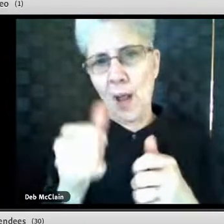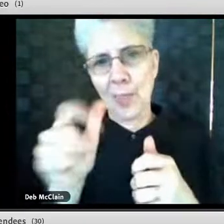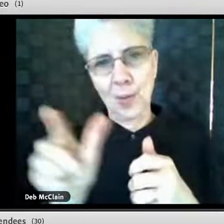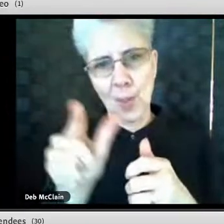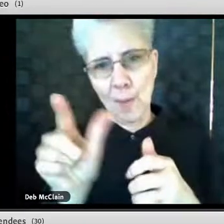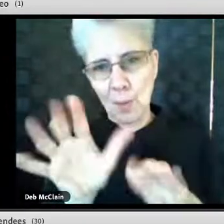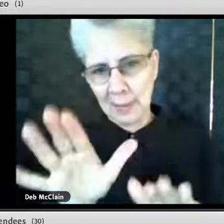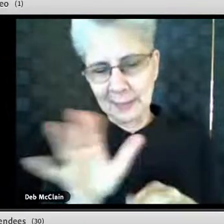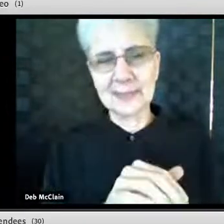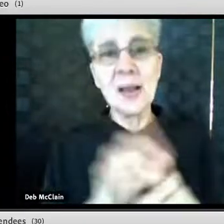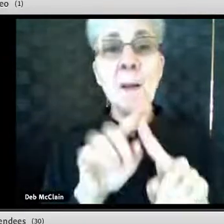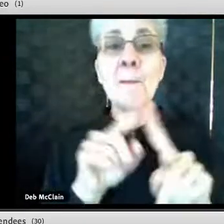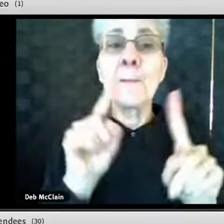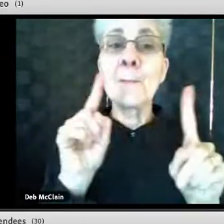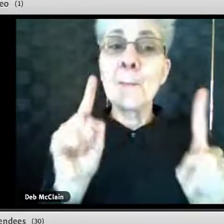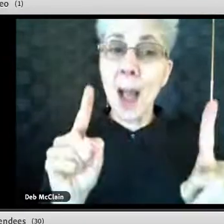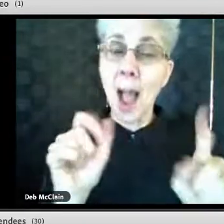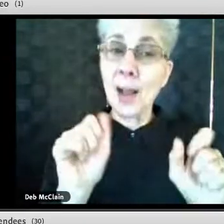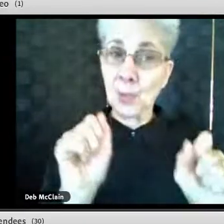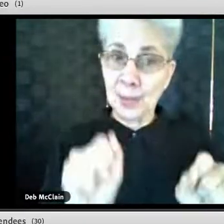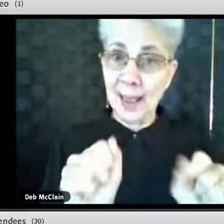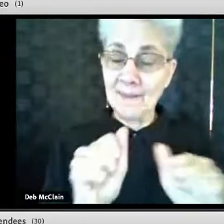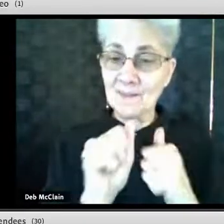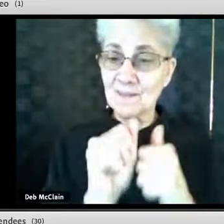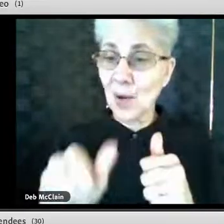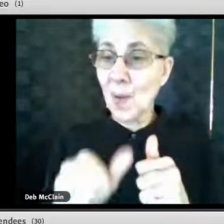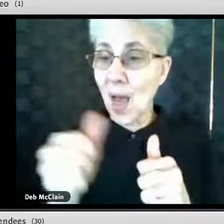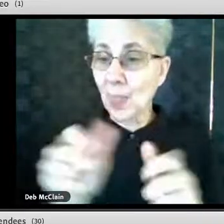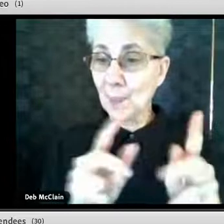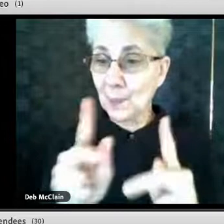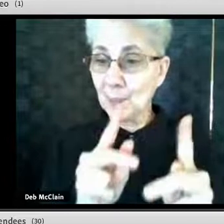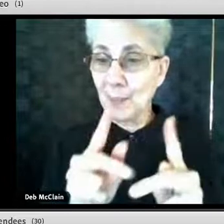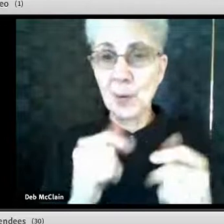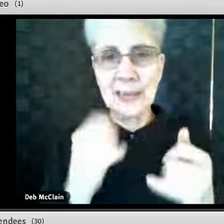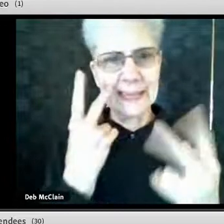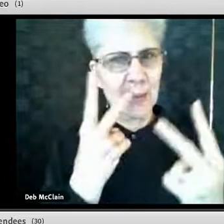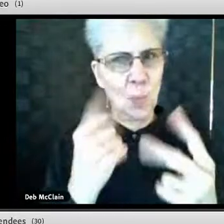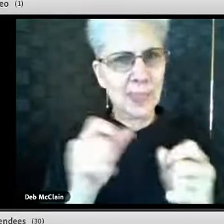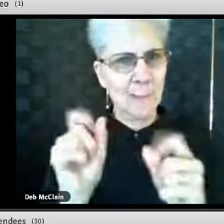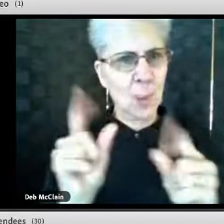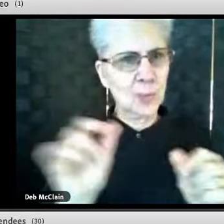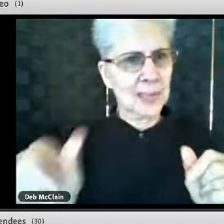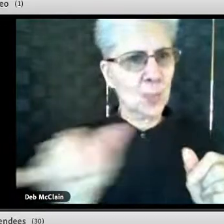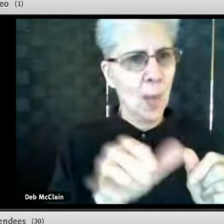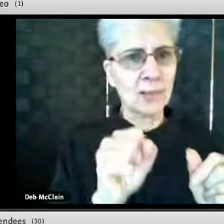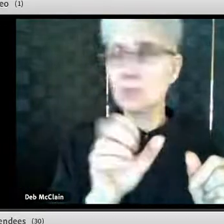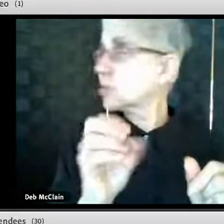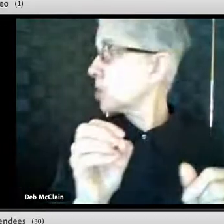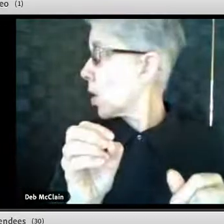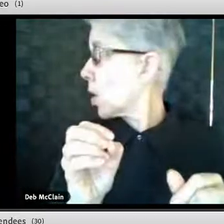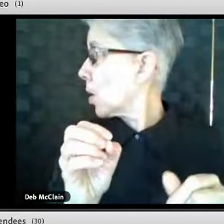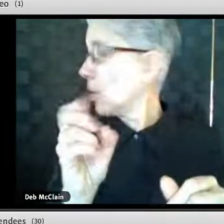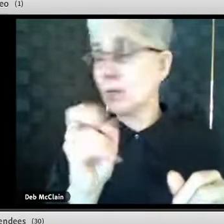that you should compete with your other local libraries, but you can follow others and see what they post,